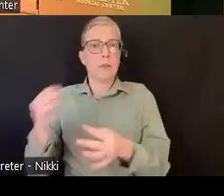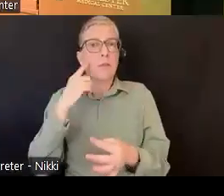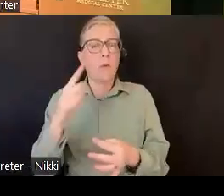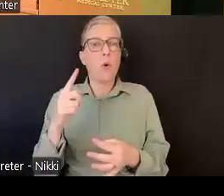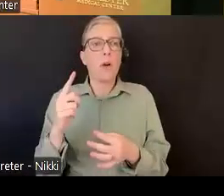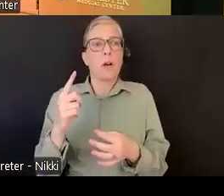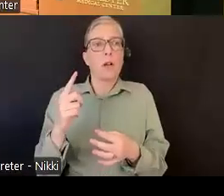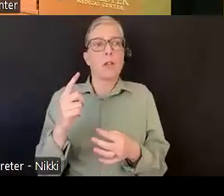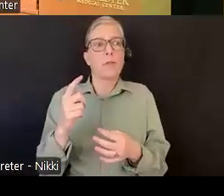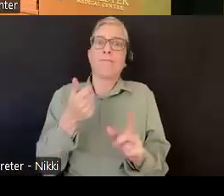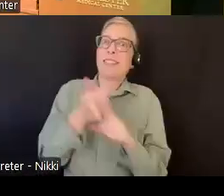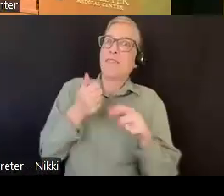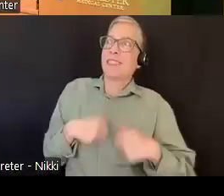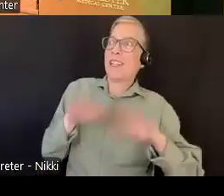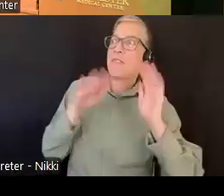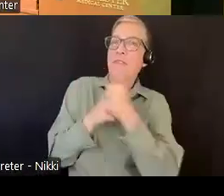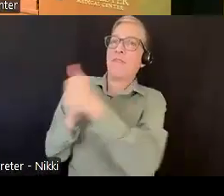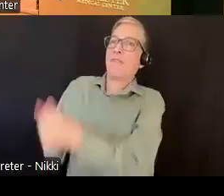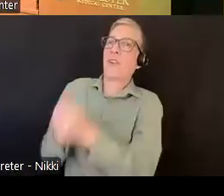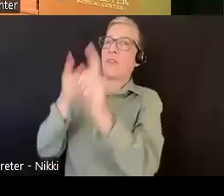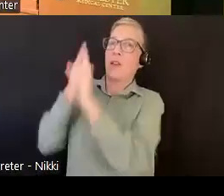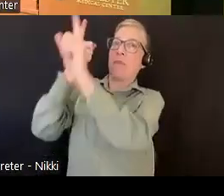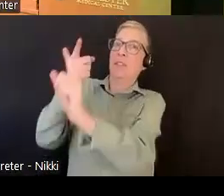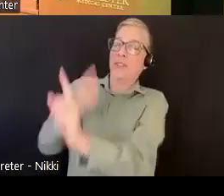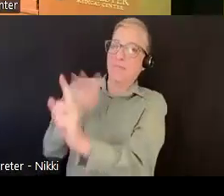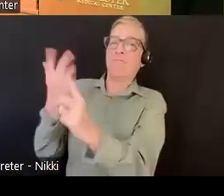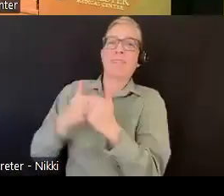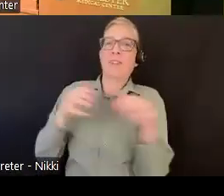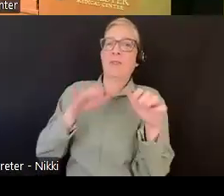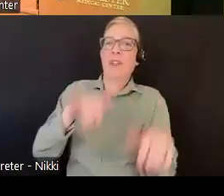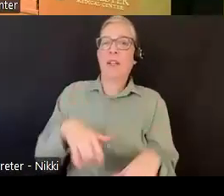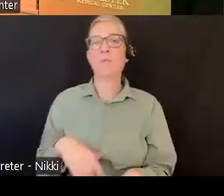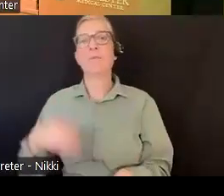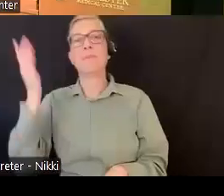and kind of follow the mission? I think it's huge, hugely important, really good question. I mean,